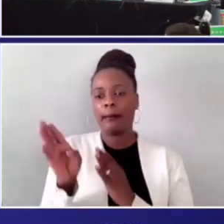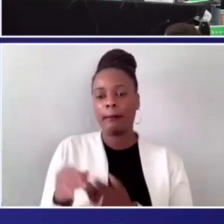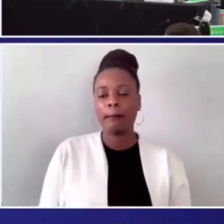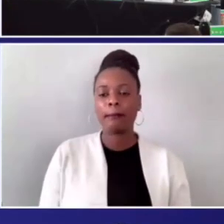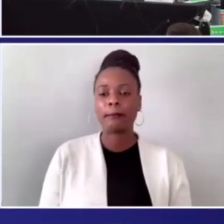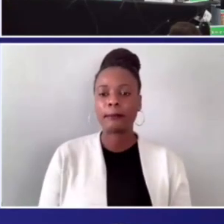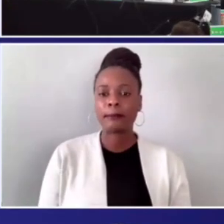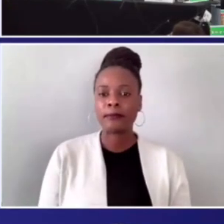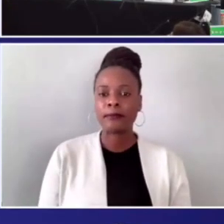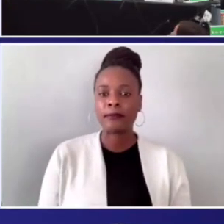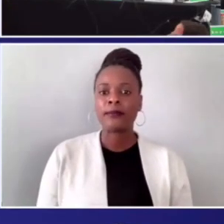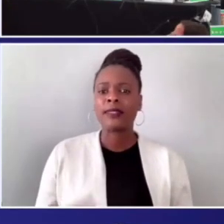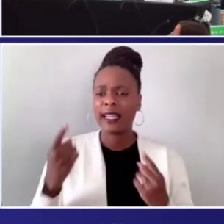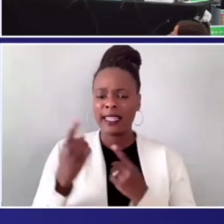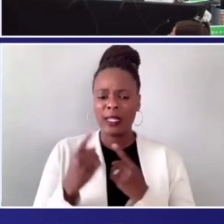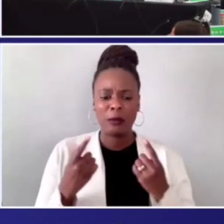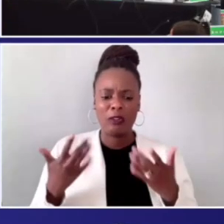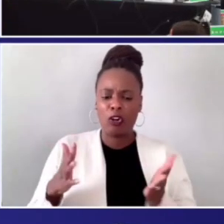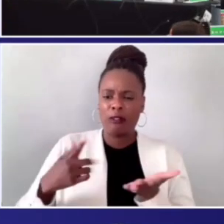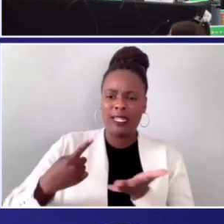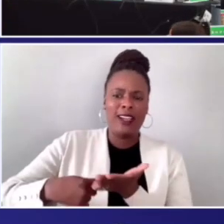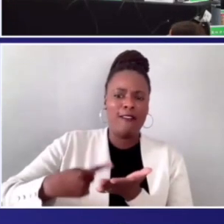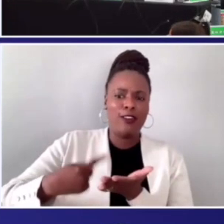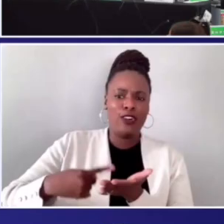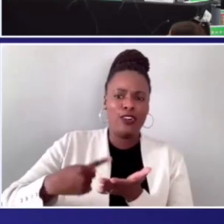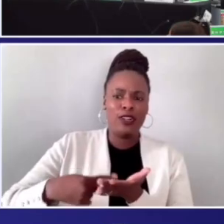And I think we've kind of covered this already. So I think we can move on.